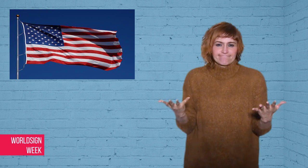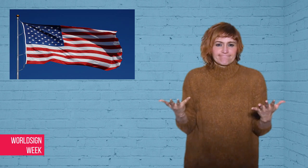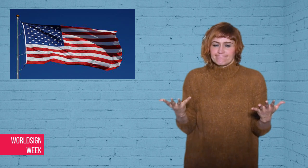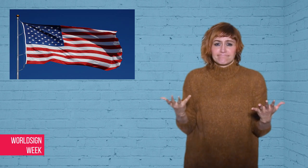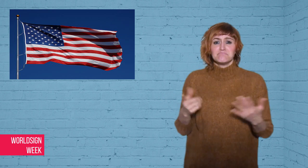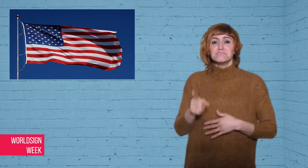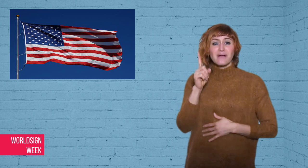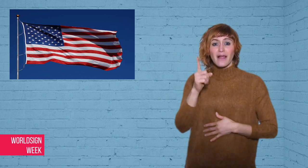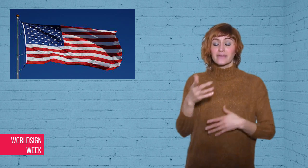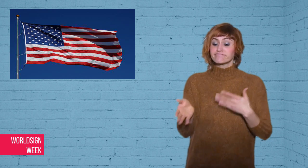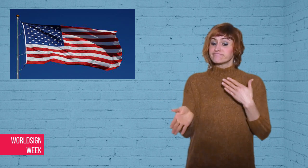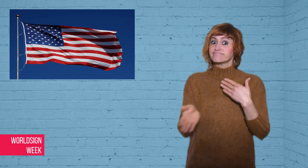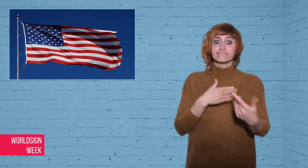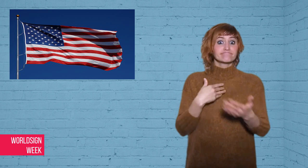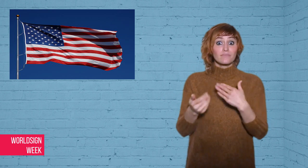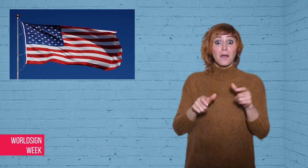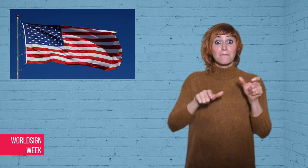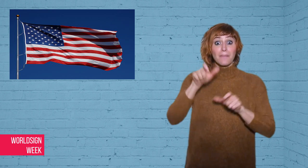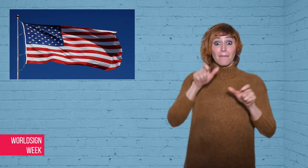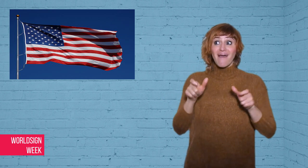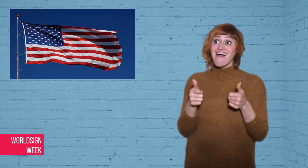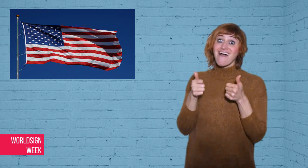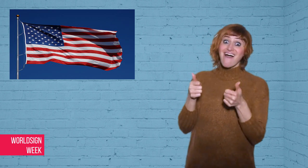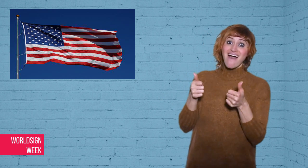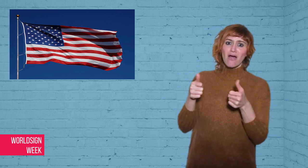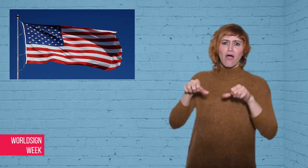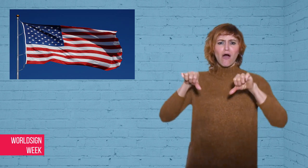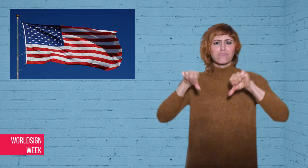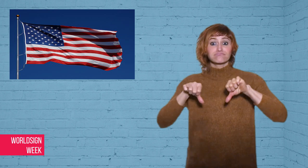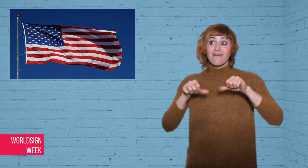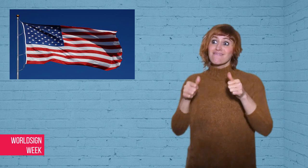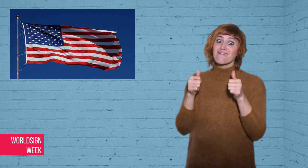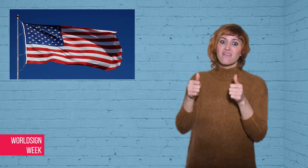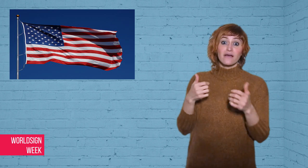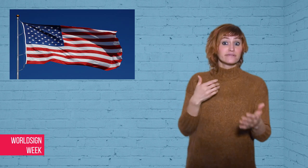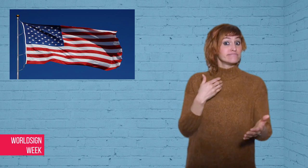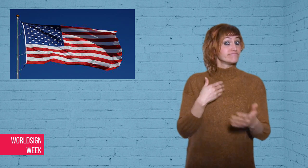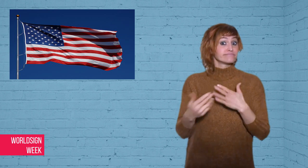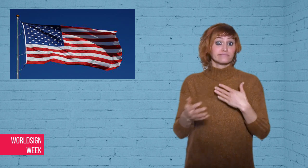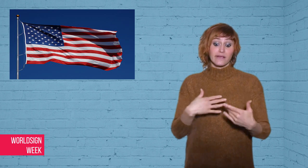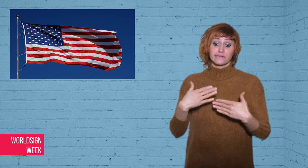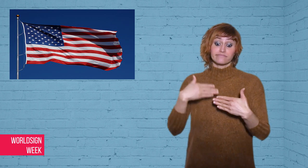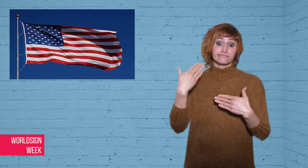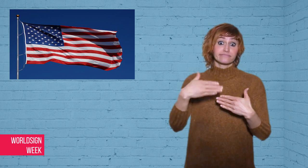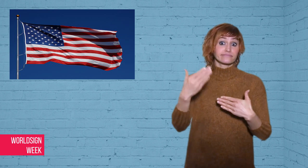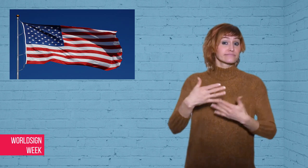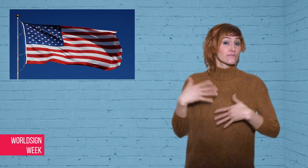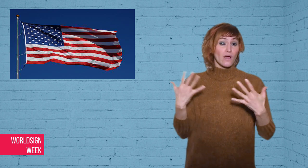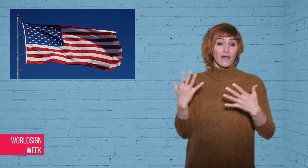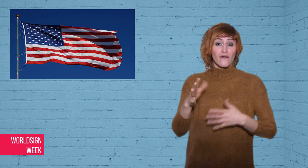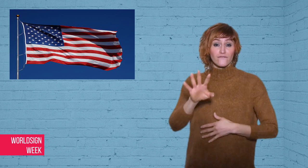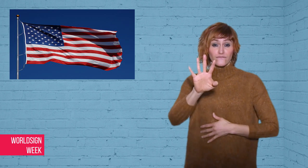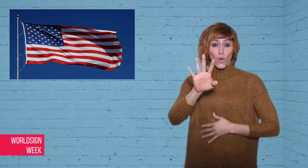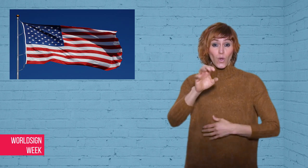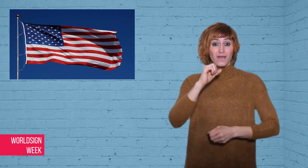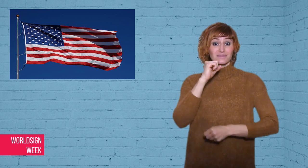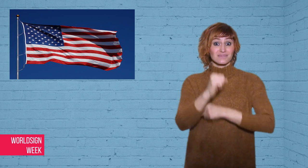the next four years will be Trump’s America